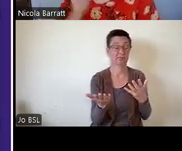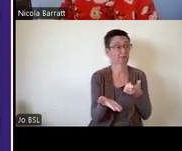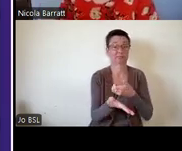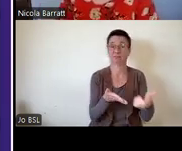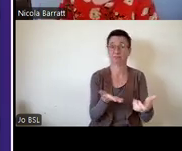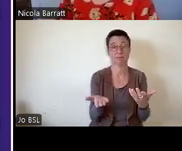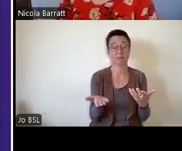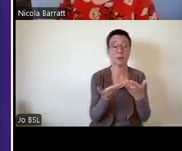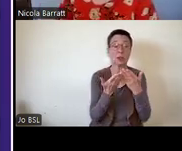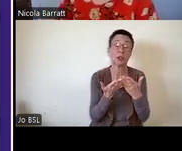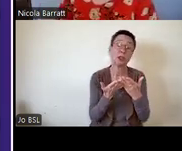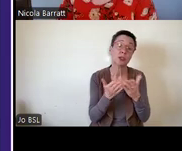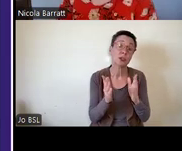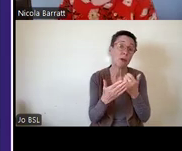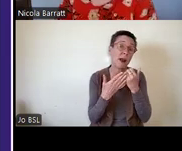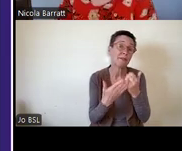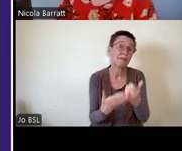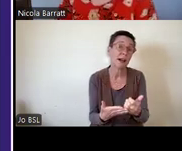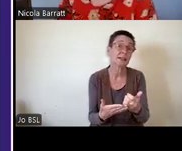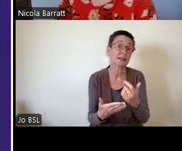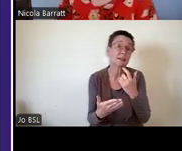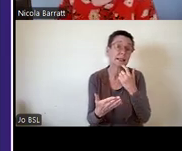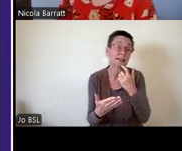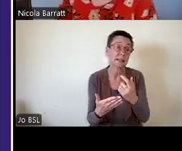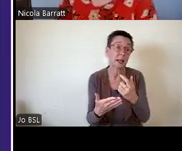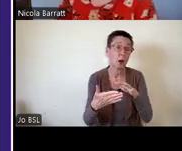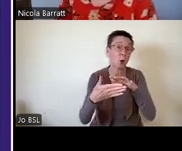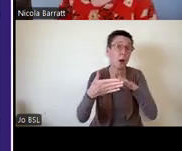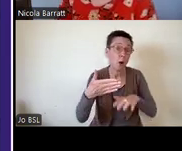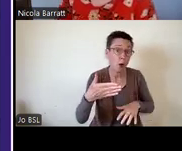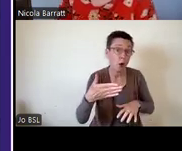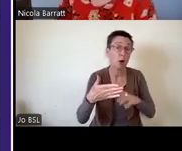General advice is to make them quite long and to include relevant keywords.